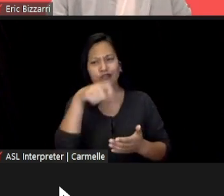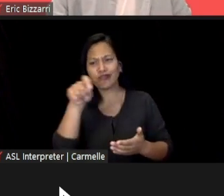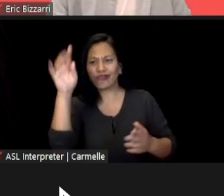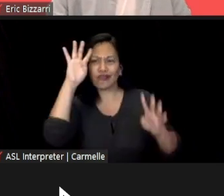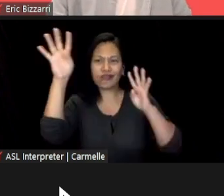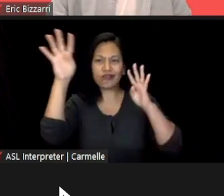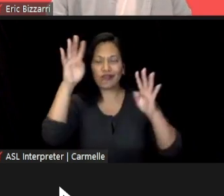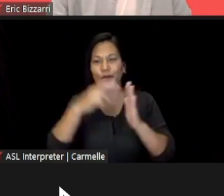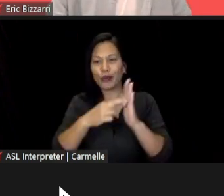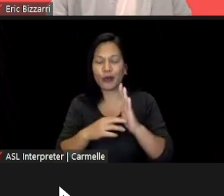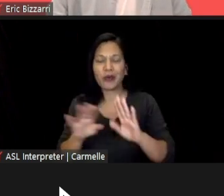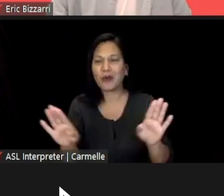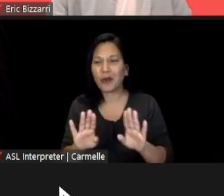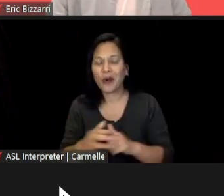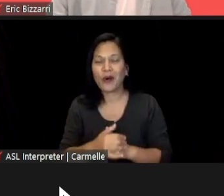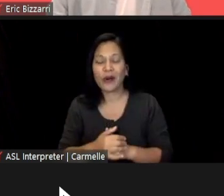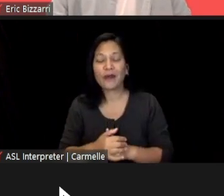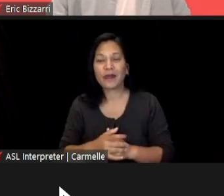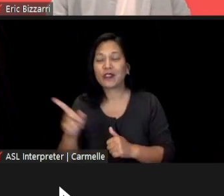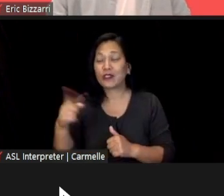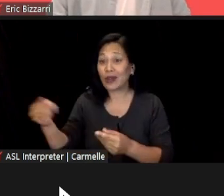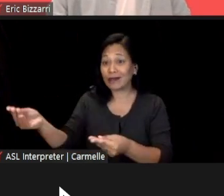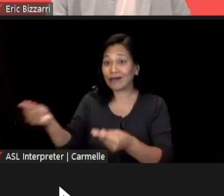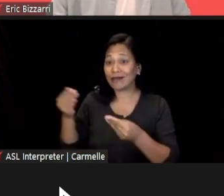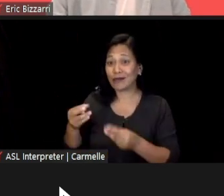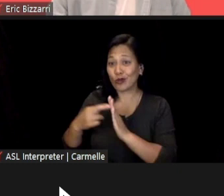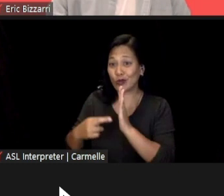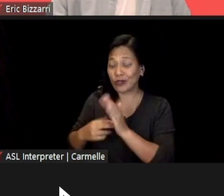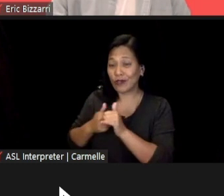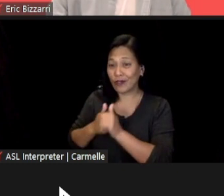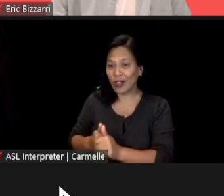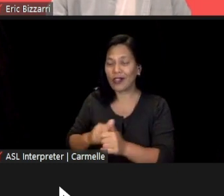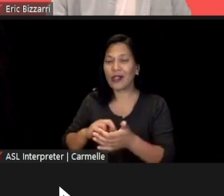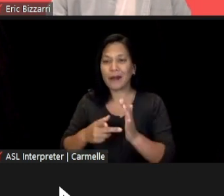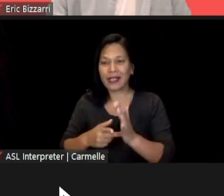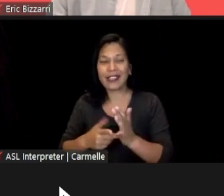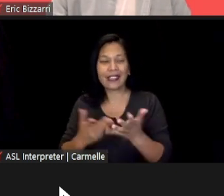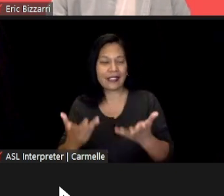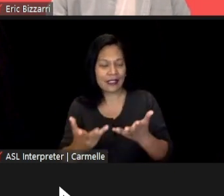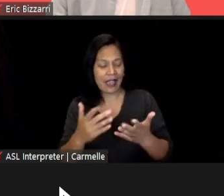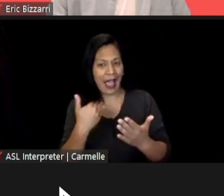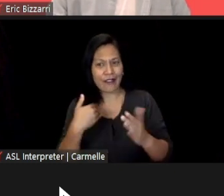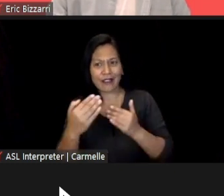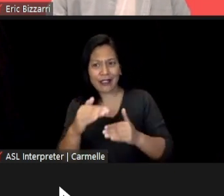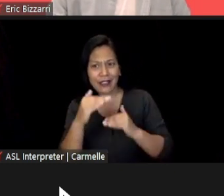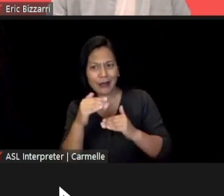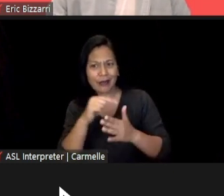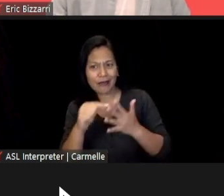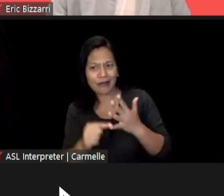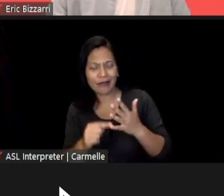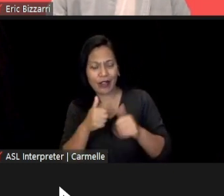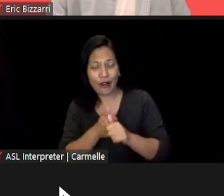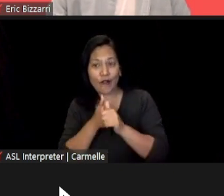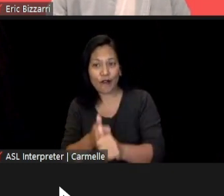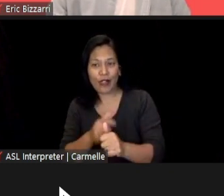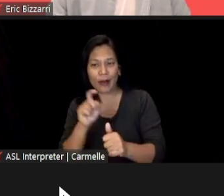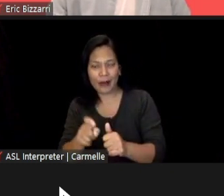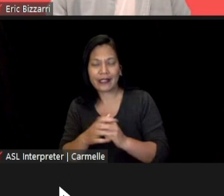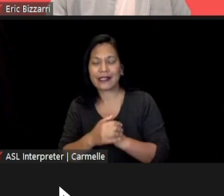This is, basically we're, the sandbox we're able to play in is distinct and finite.